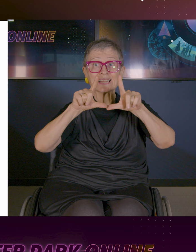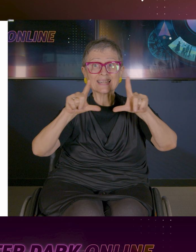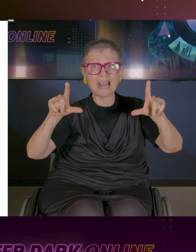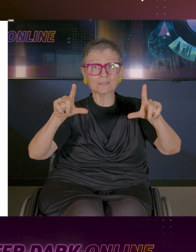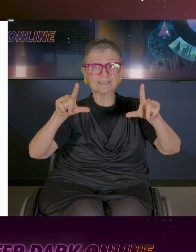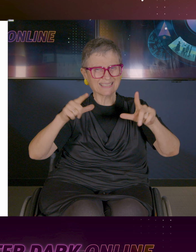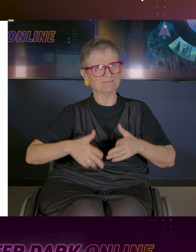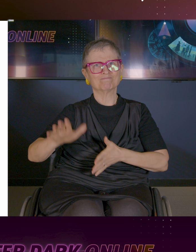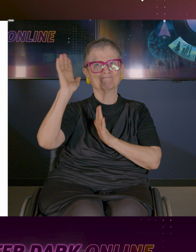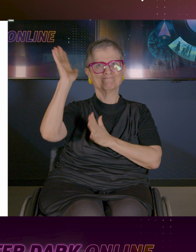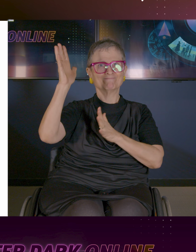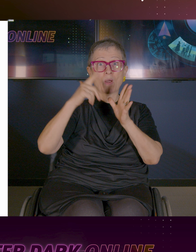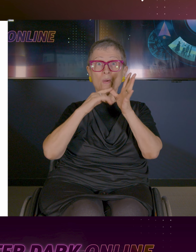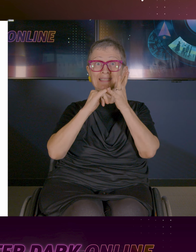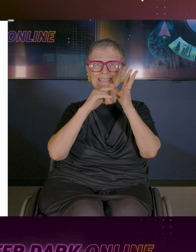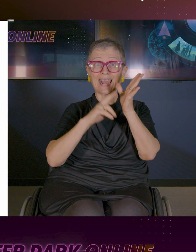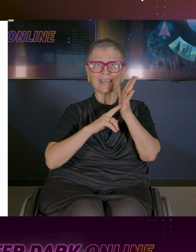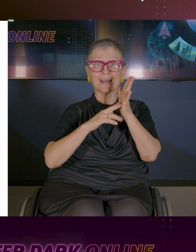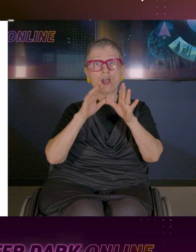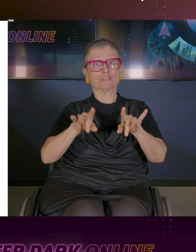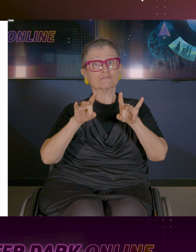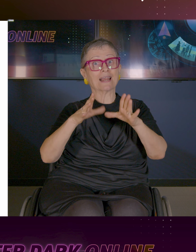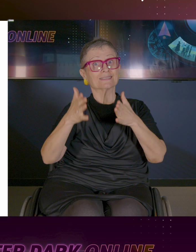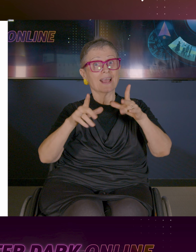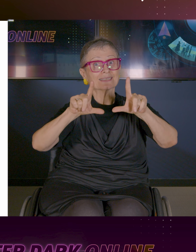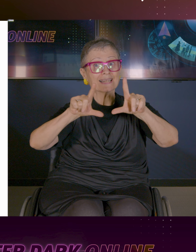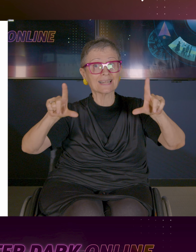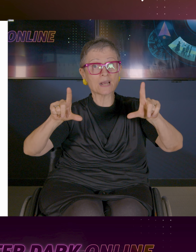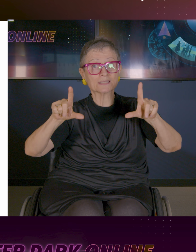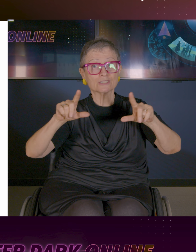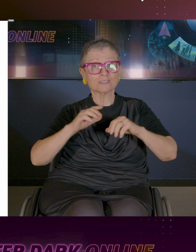as a deaf person my native language is auslan which is Australian sign language